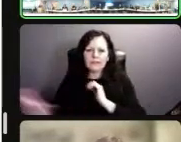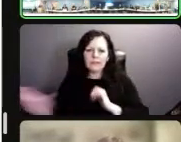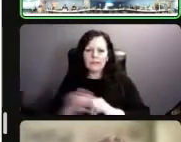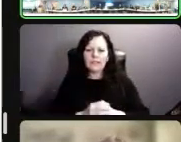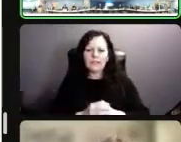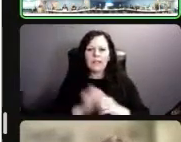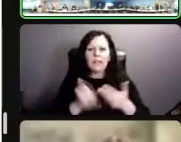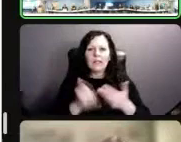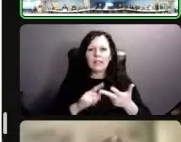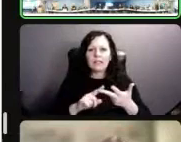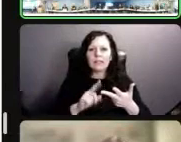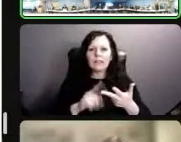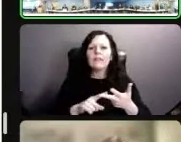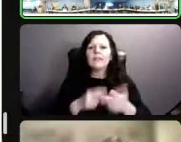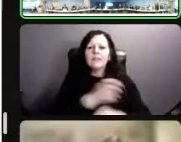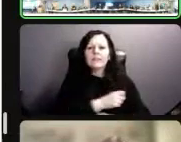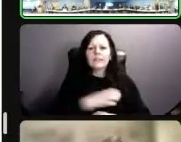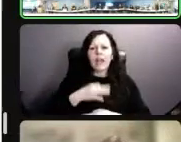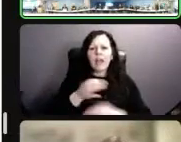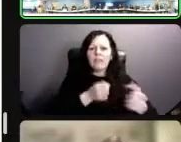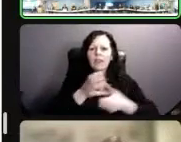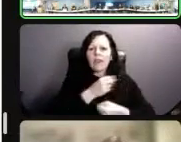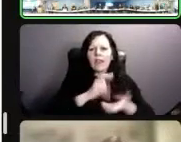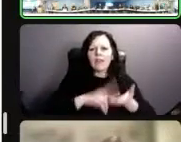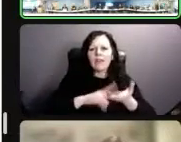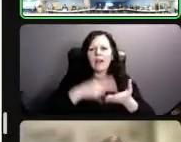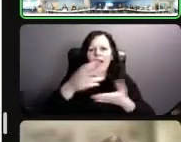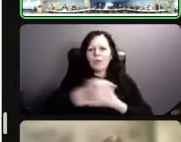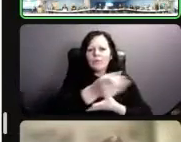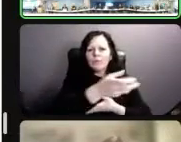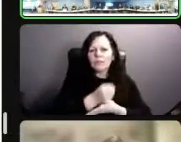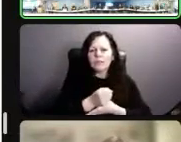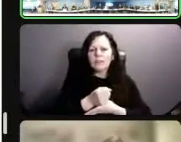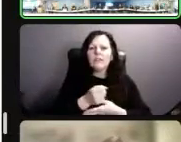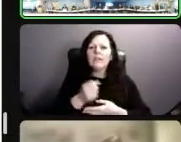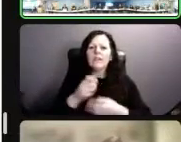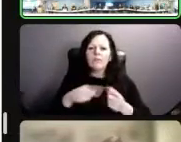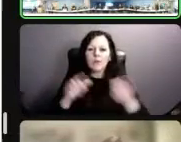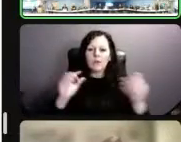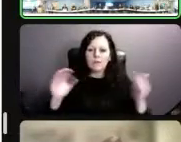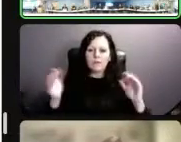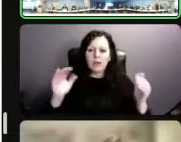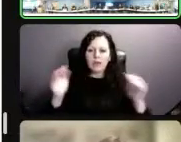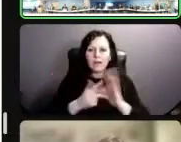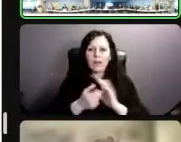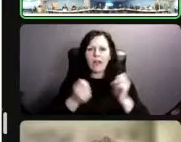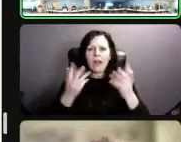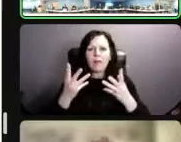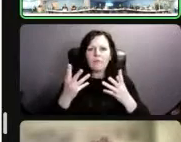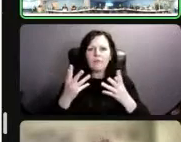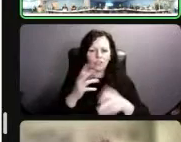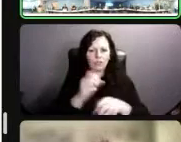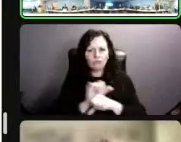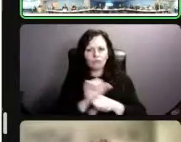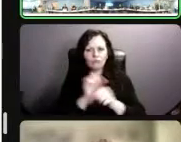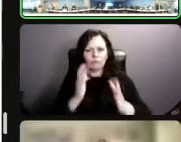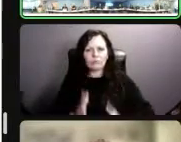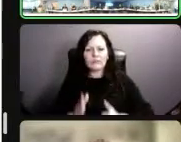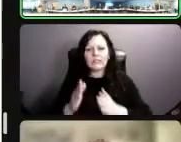PERCENT LESS FUNDING NPR CITIES